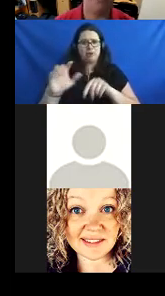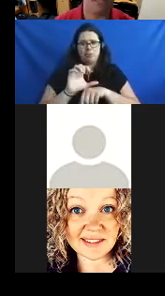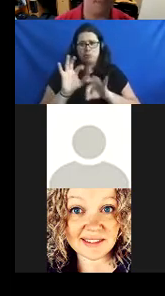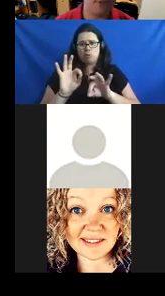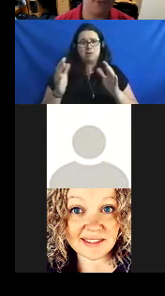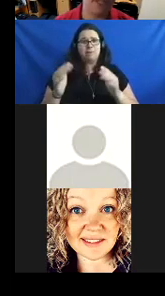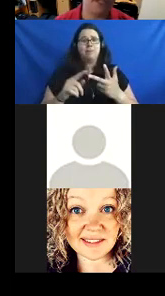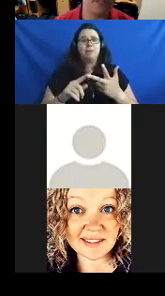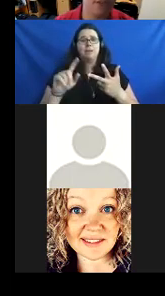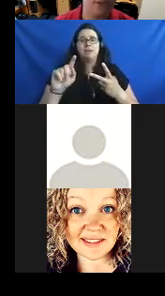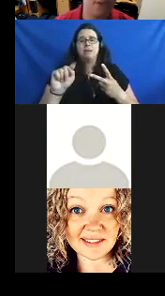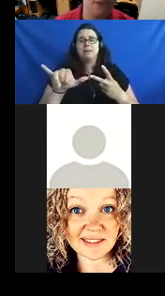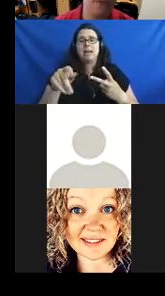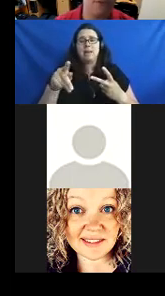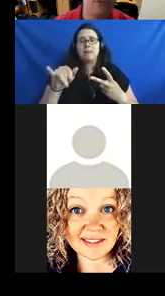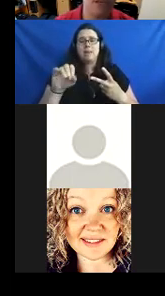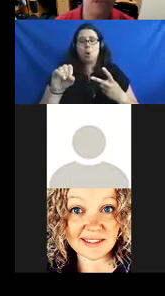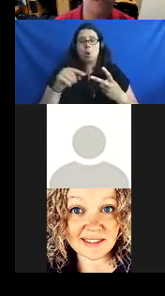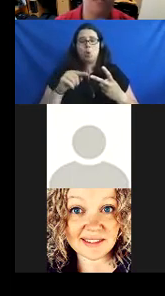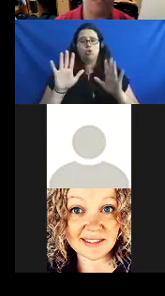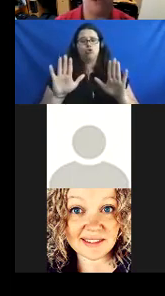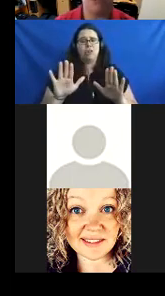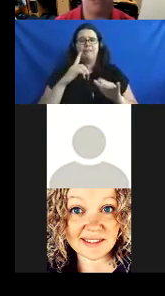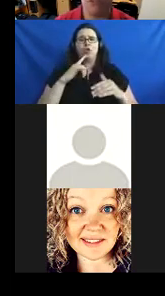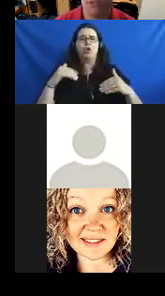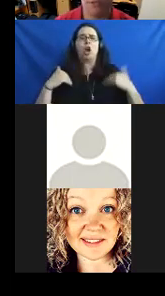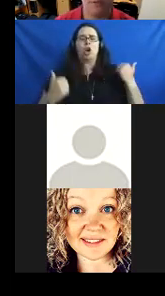TYPIO IS A GREAT ONE FOR, I WOULD SAY, YOUNGER CHILDREN OR